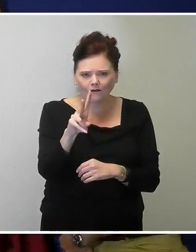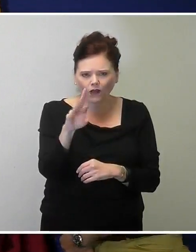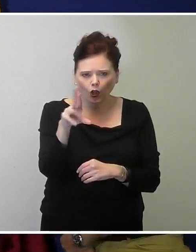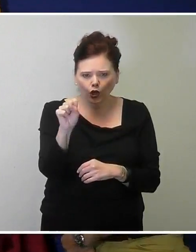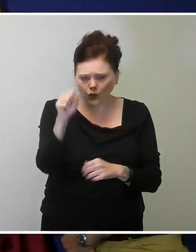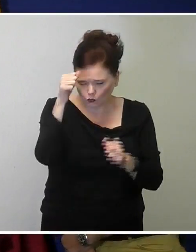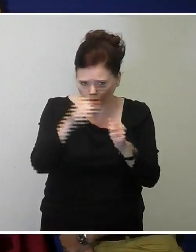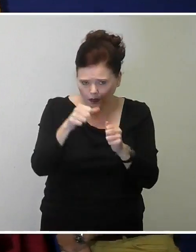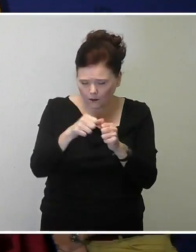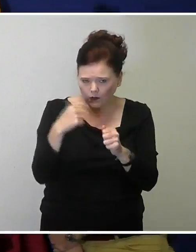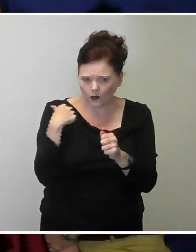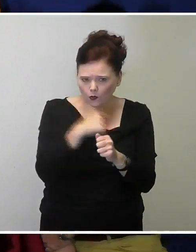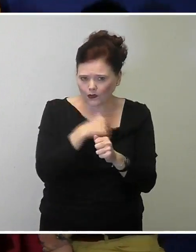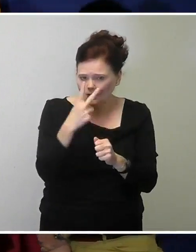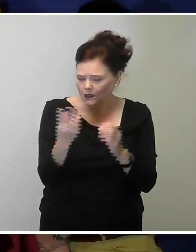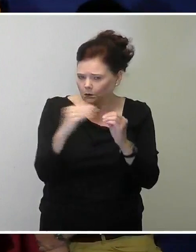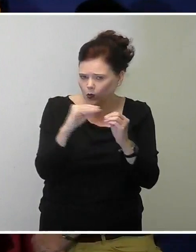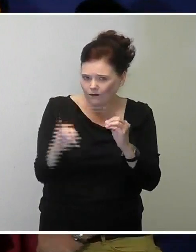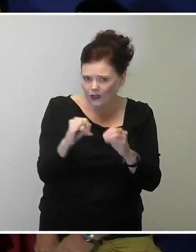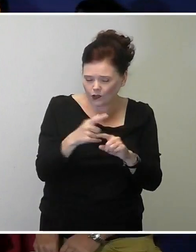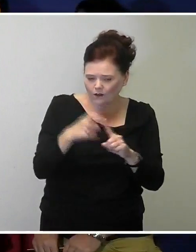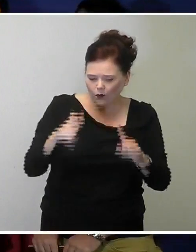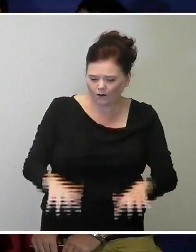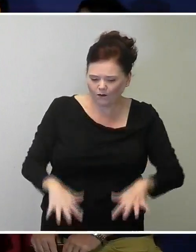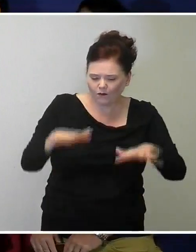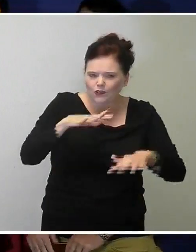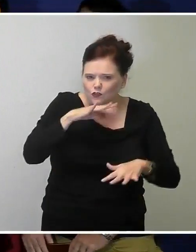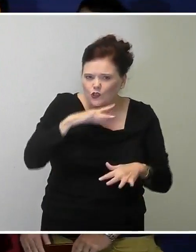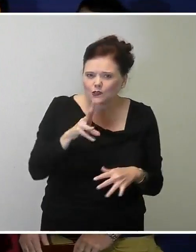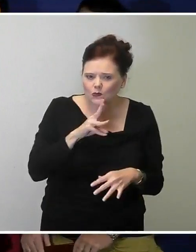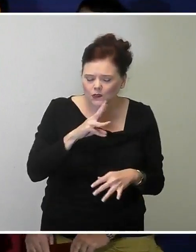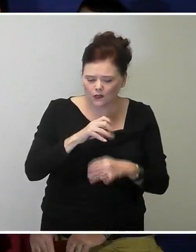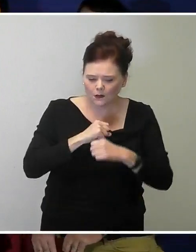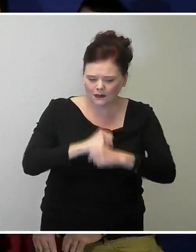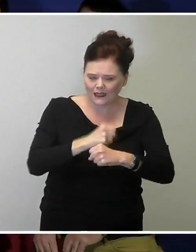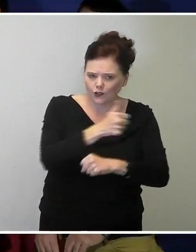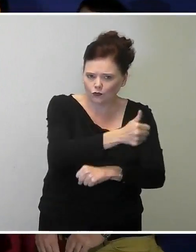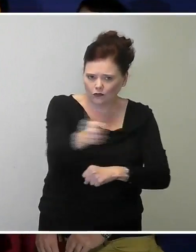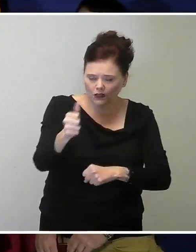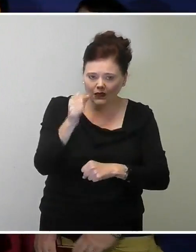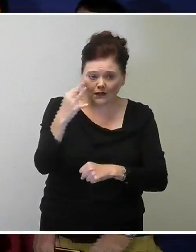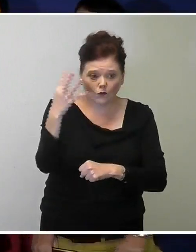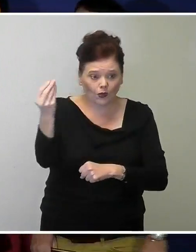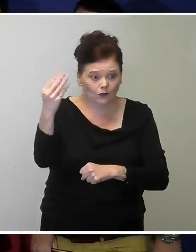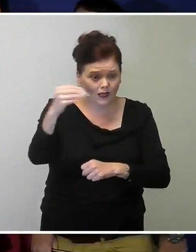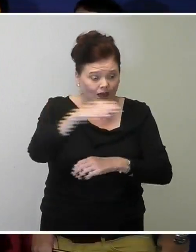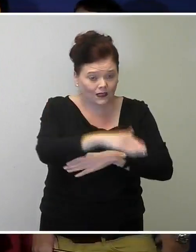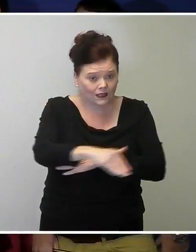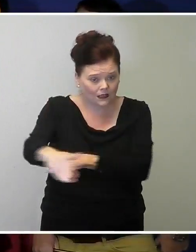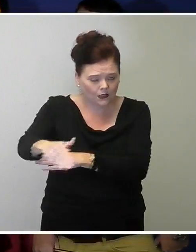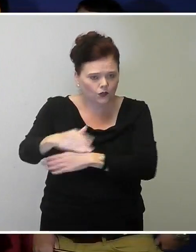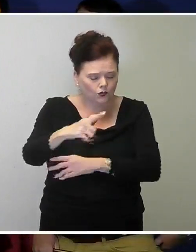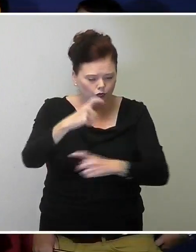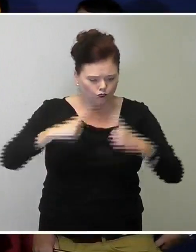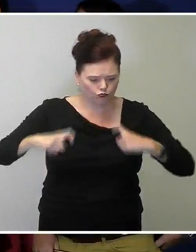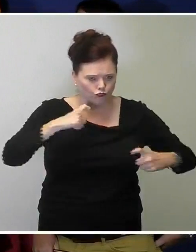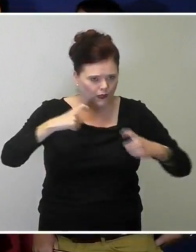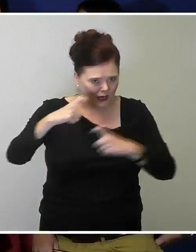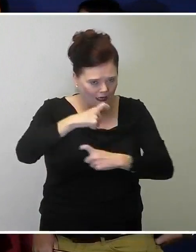TALK TO YOUR HEALTHCARE PROVIDER ABOUT A TETANUS SHOT. SEEN MORE INFECTIONS DUE TO FLOOD WATERS SO PROTECT